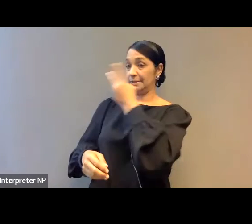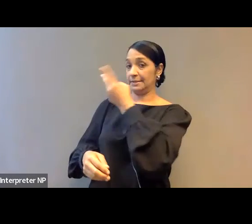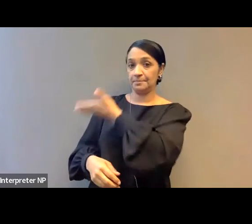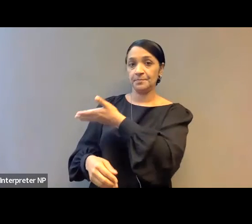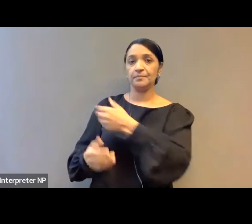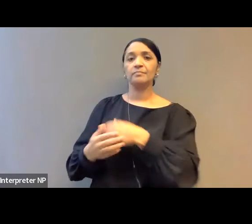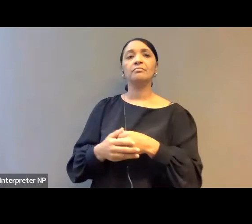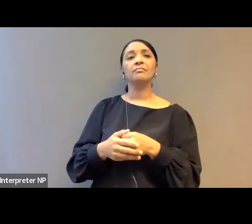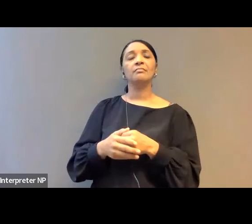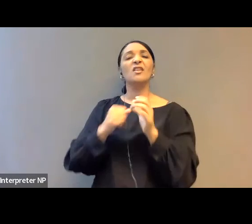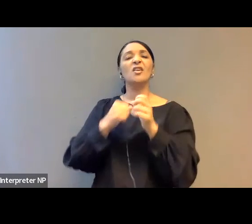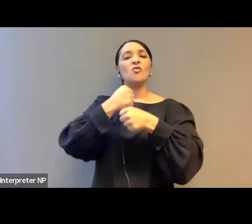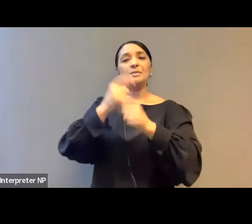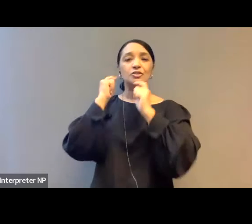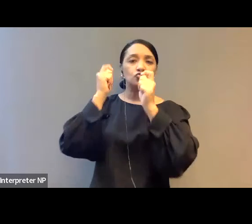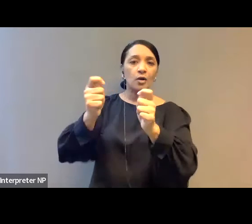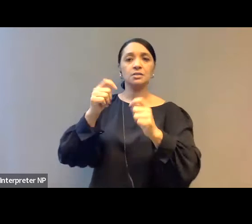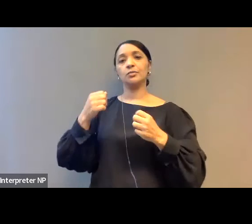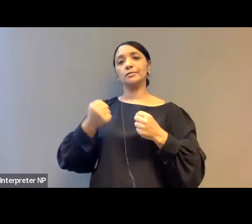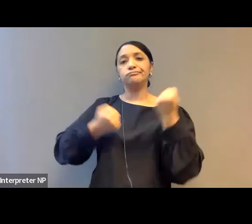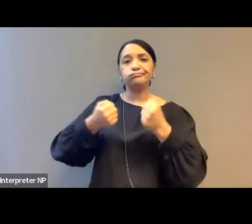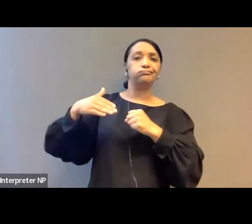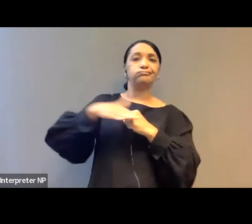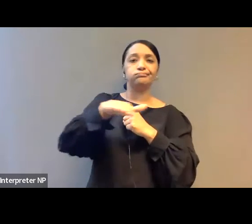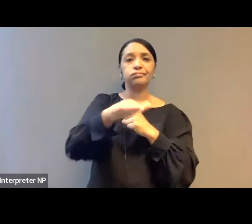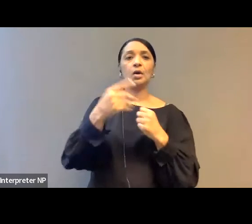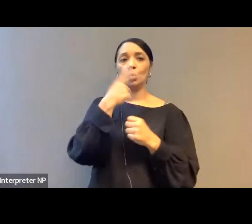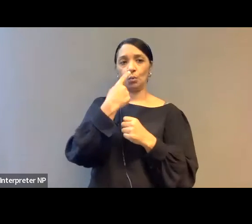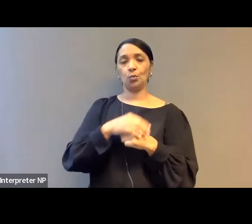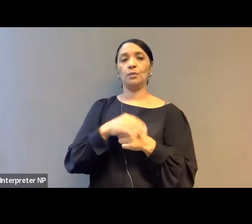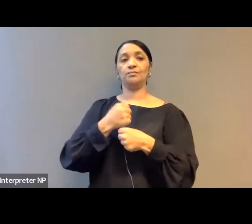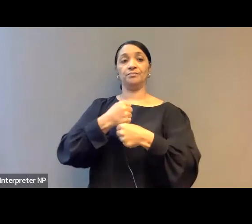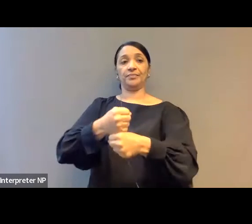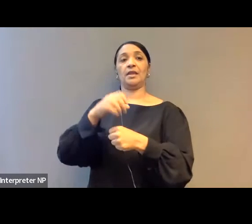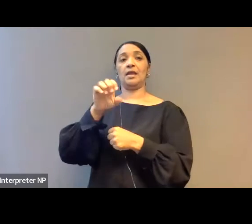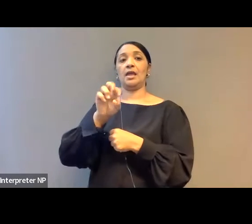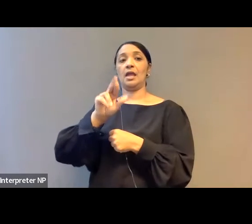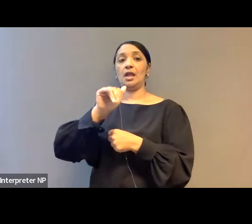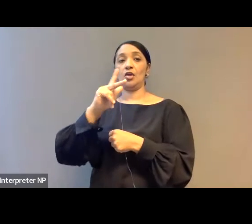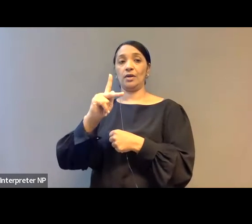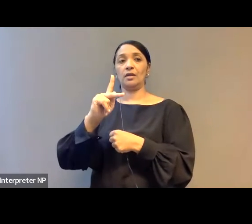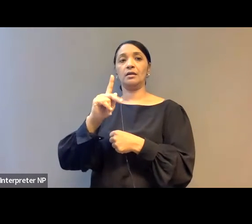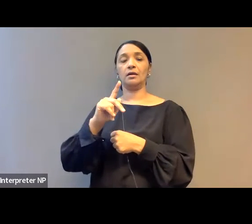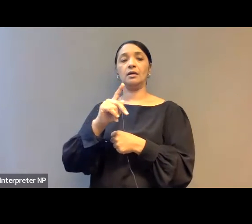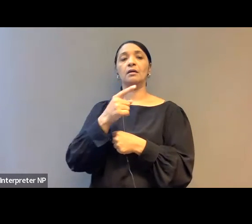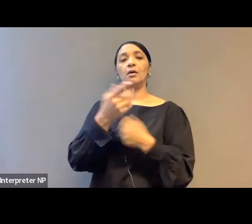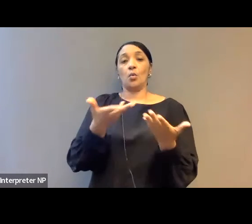in terms of transport, is MEP Erik Bergkvist from Socialist Democrats in Sweden.